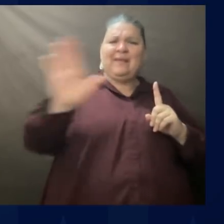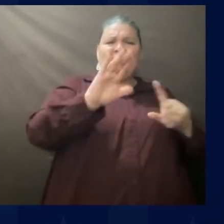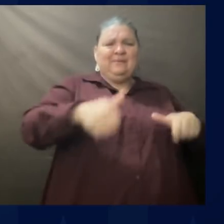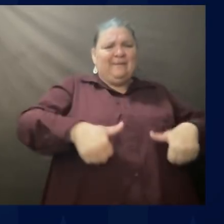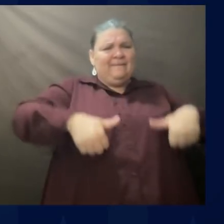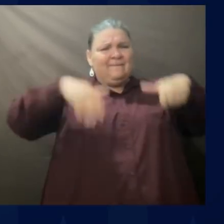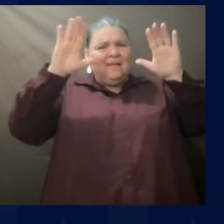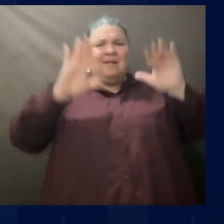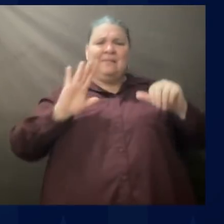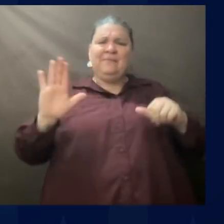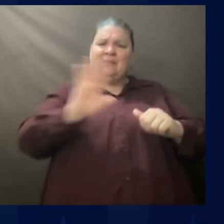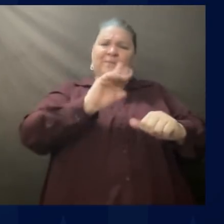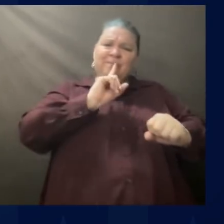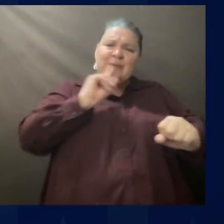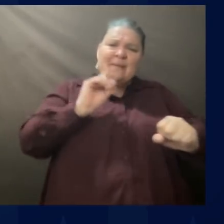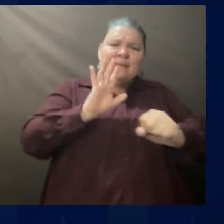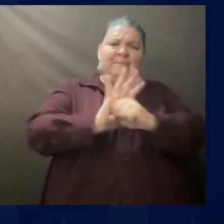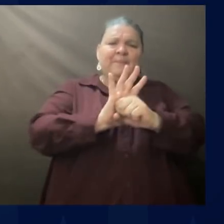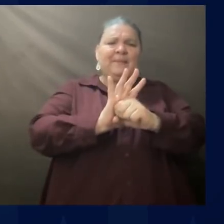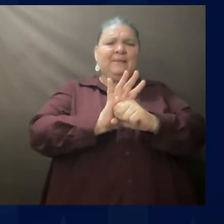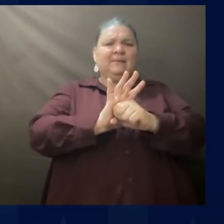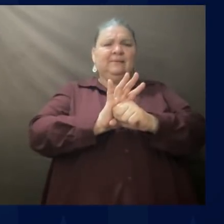and to the families who serve alongside them.